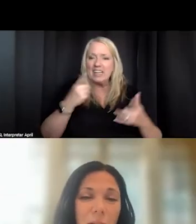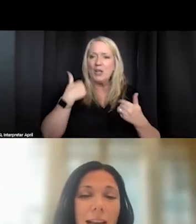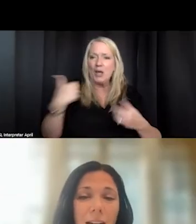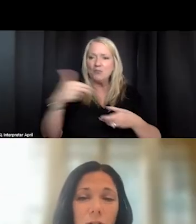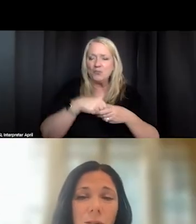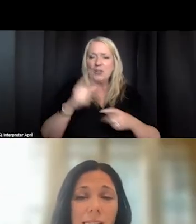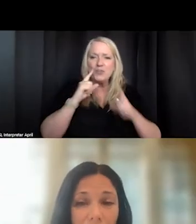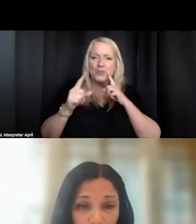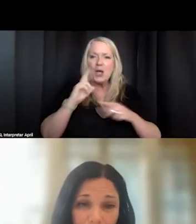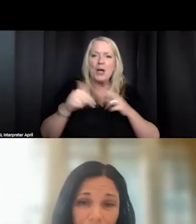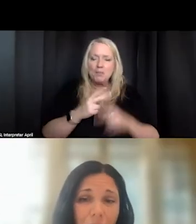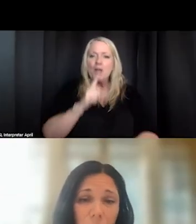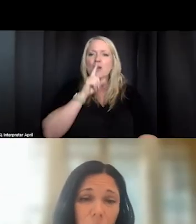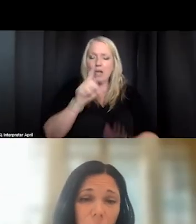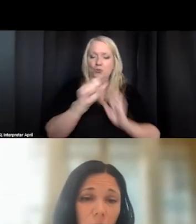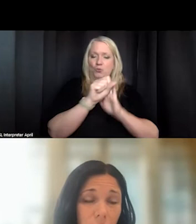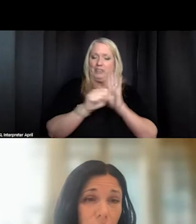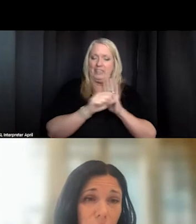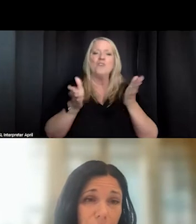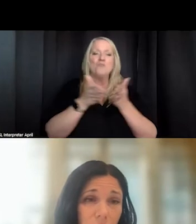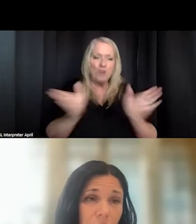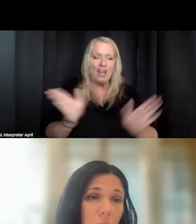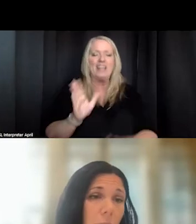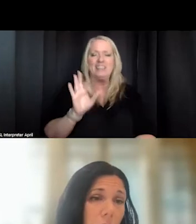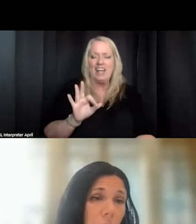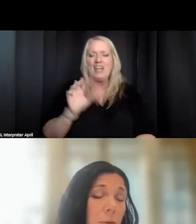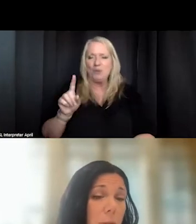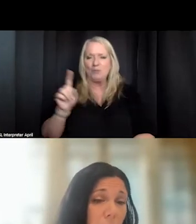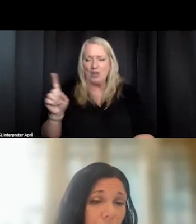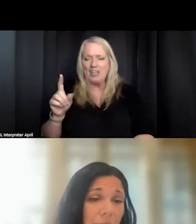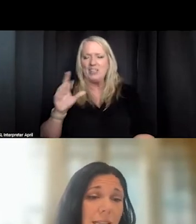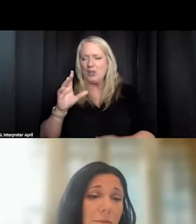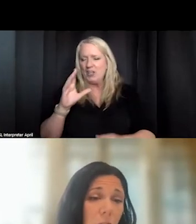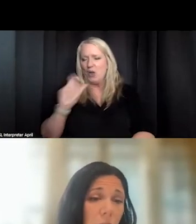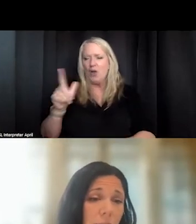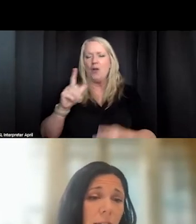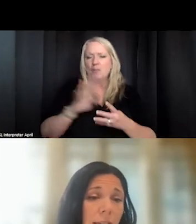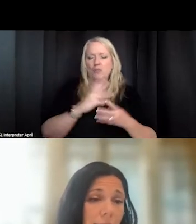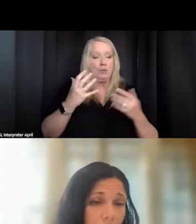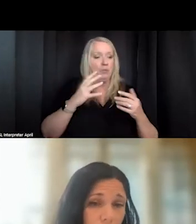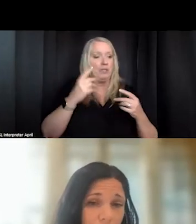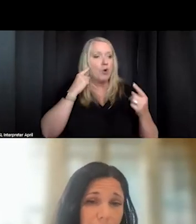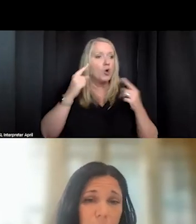AN ACTUAL STATEWIDE, 911 CALL, WE HEARD FROM COMMUNITIES THAT HAVE STARTED. SCAFFOLDING. BUT